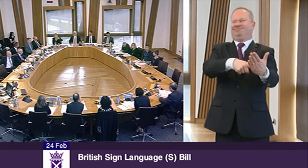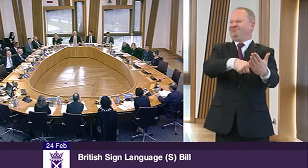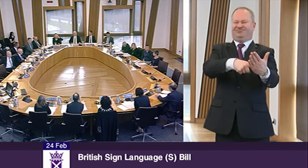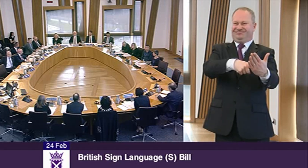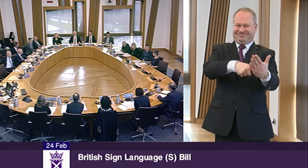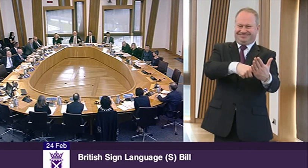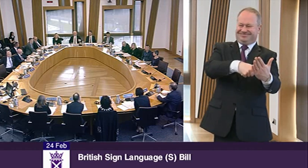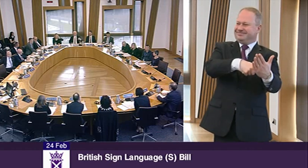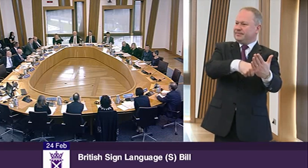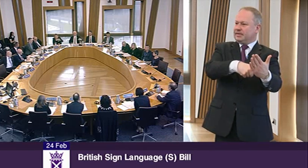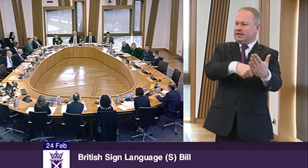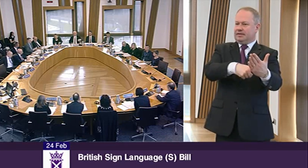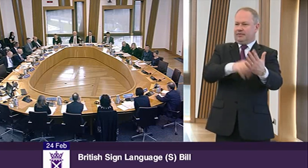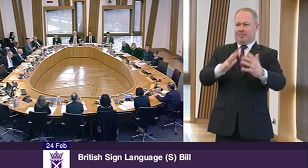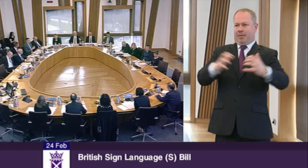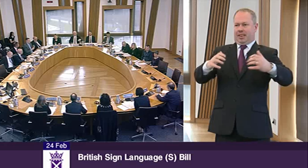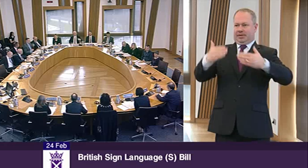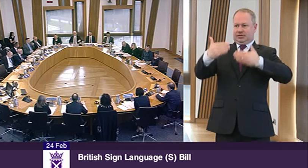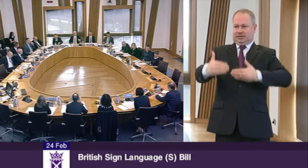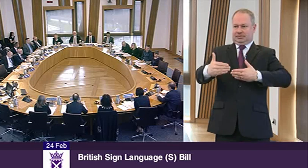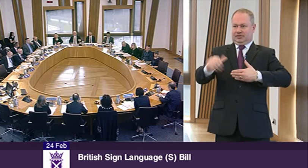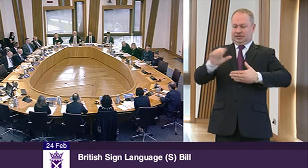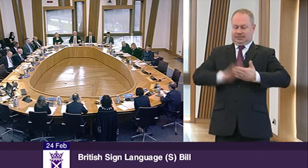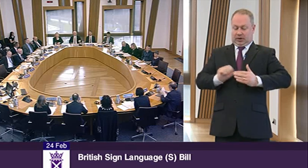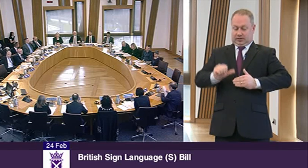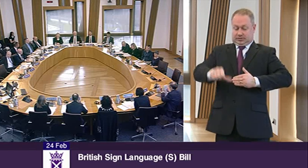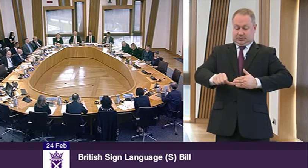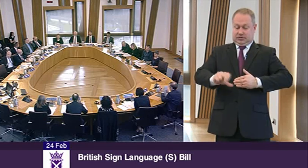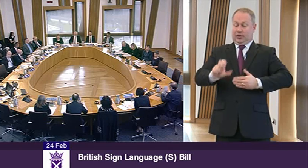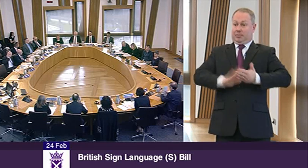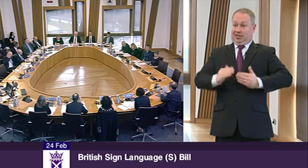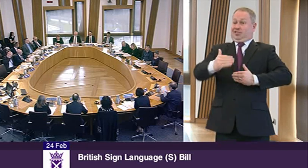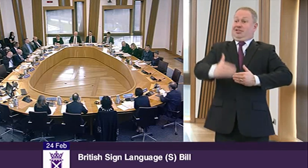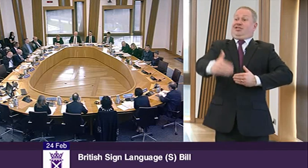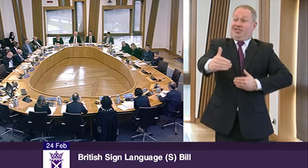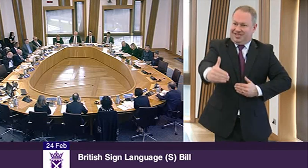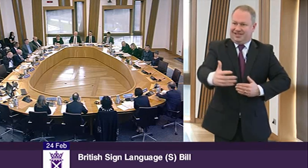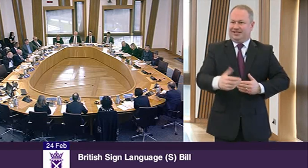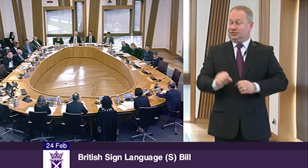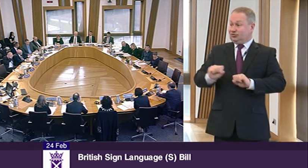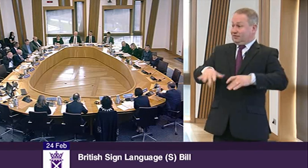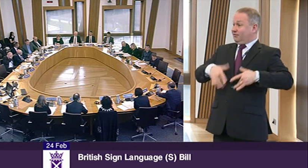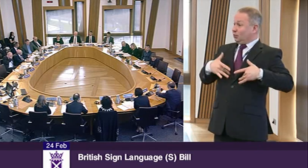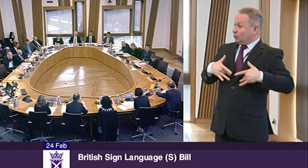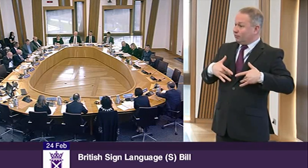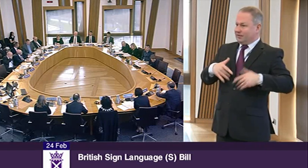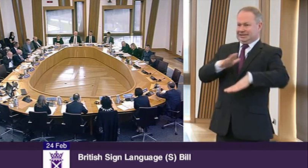the provision again, but the plan must be published six months after the start of a parliamentary session, or 12 months after in the case of the first one. What is your